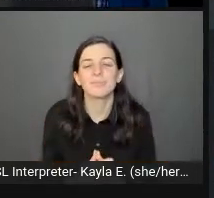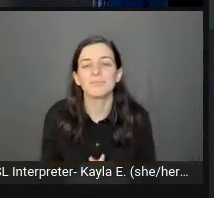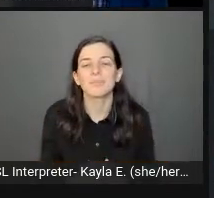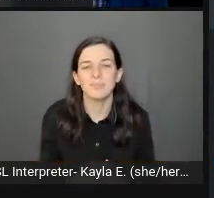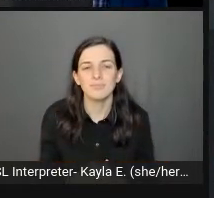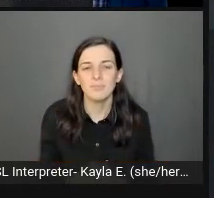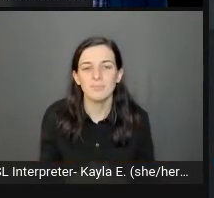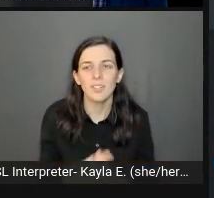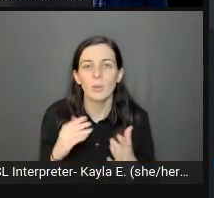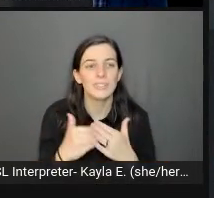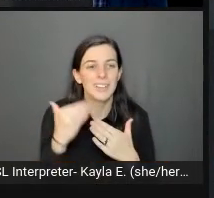Let's find that one.